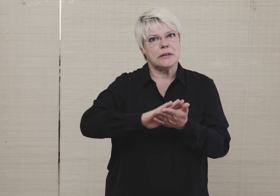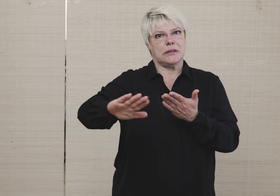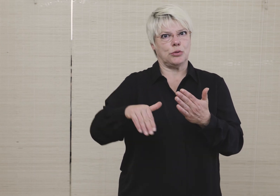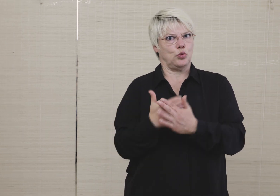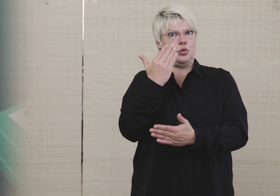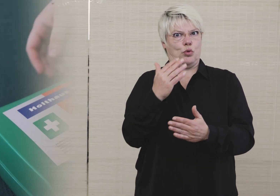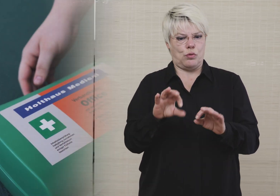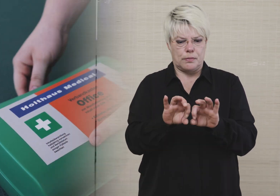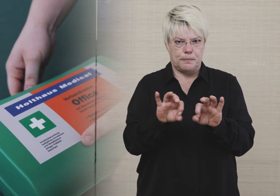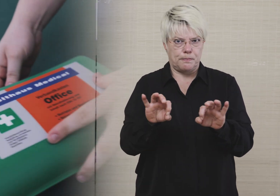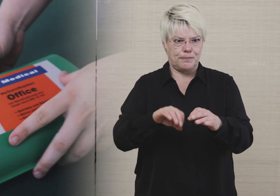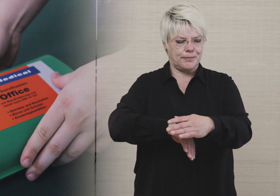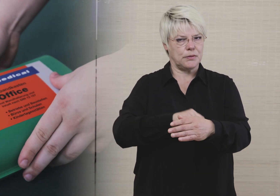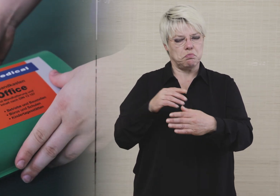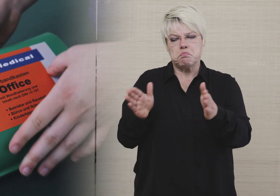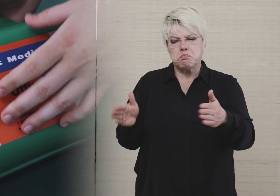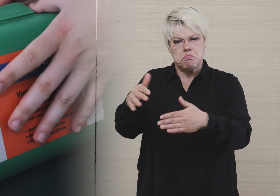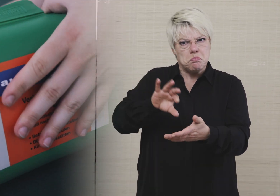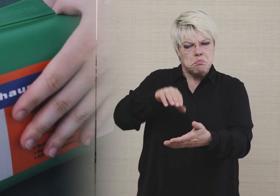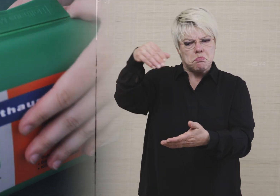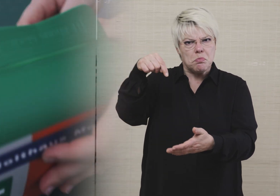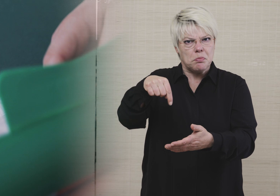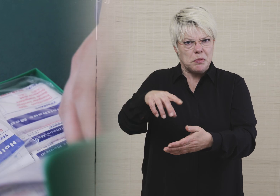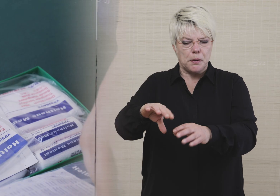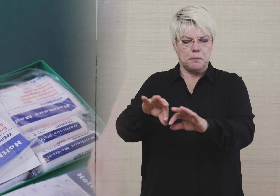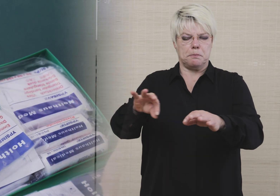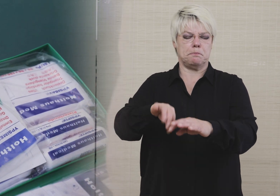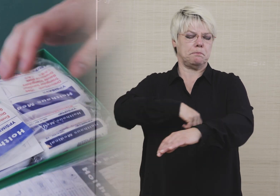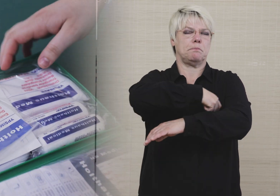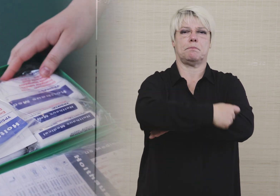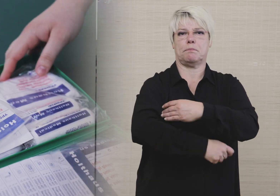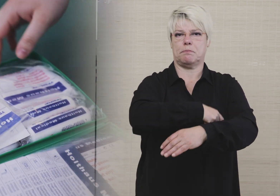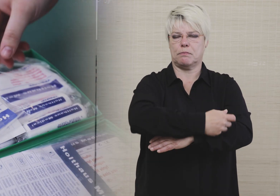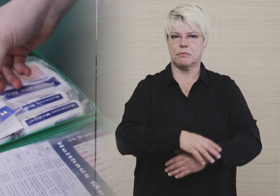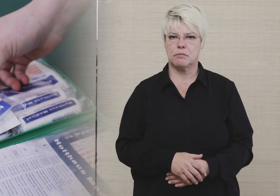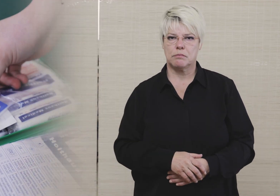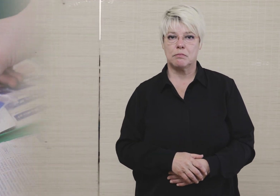Every household, car and organisation has First Aid Kits with suitable bandage material